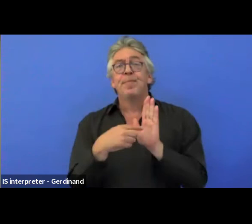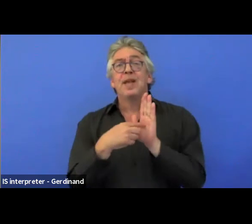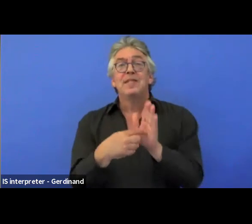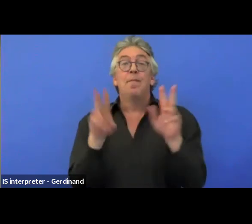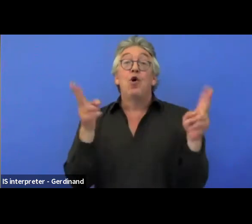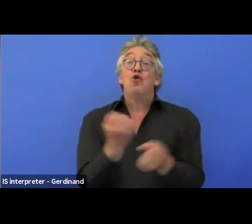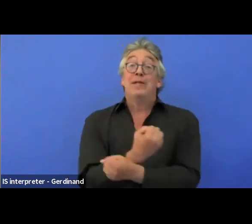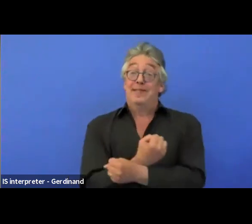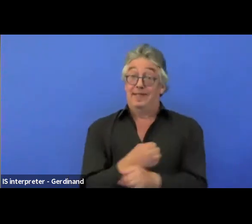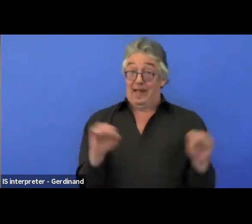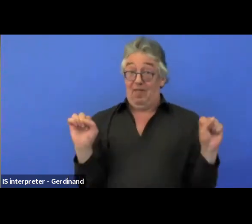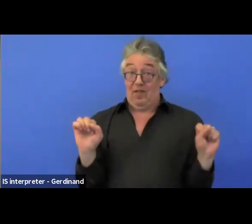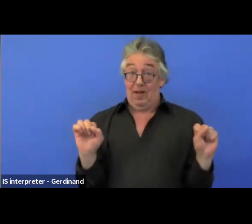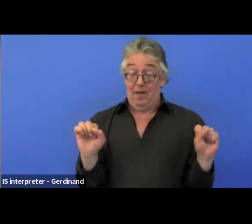We have 6 experts.